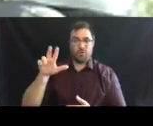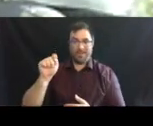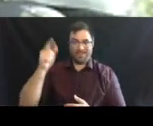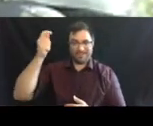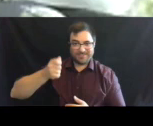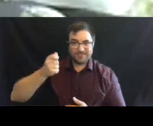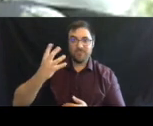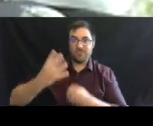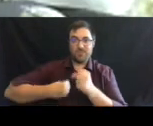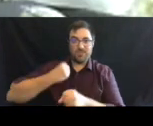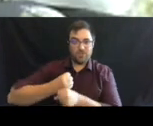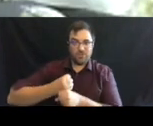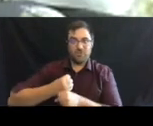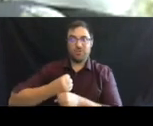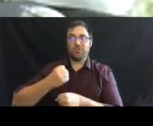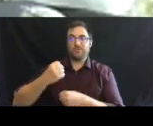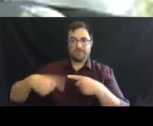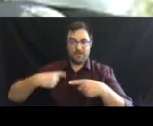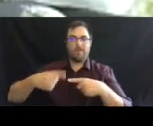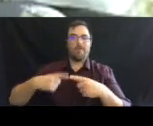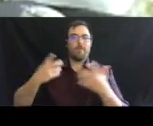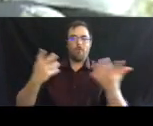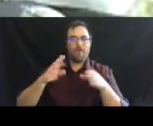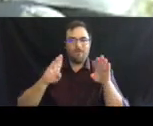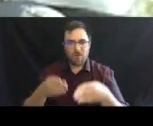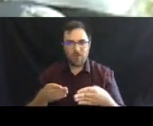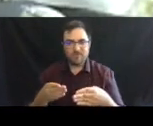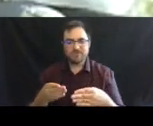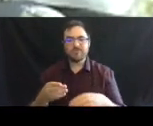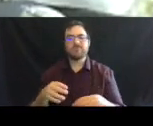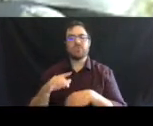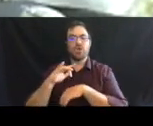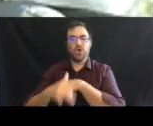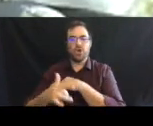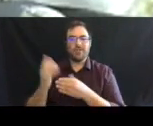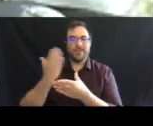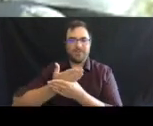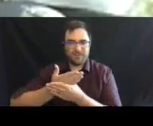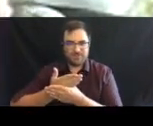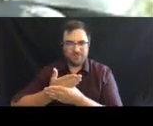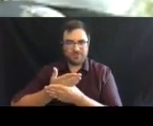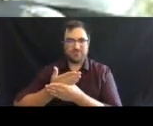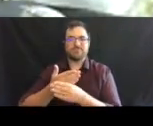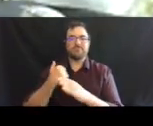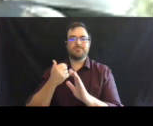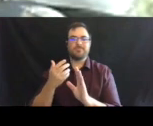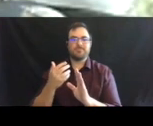in is very strongly focused on early intervention sort of post diagnosis and beyond support so